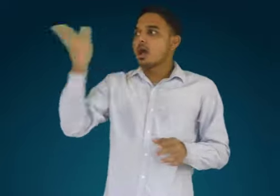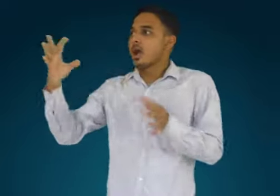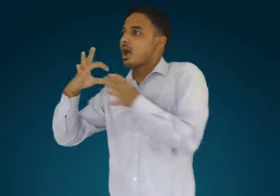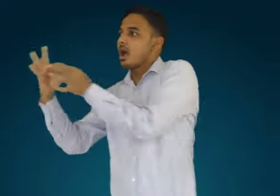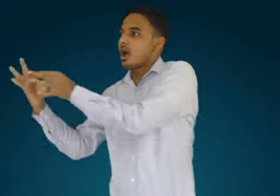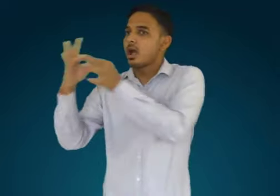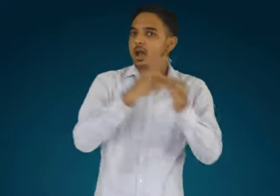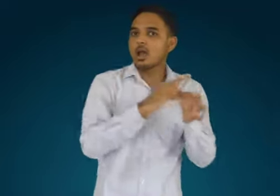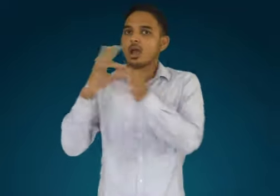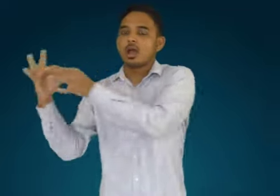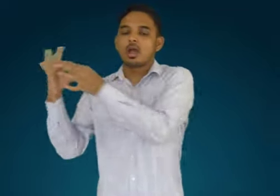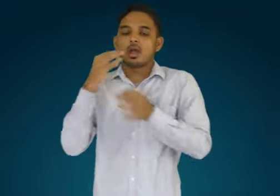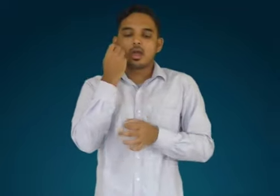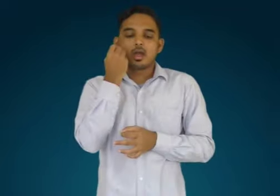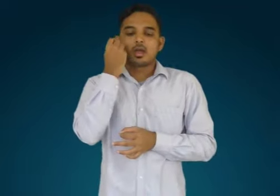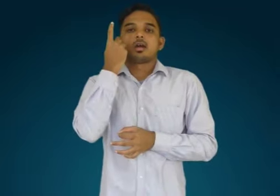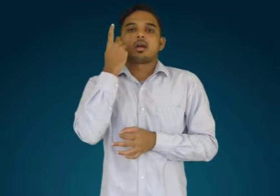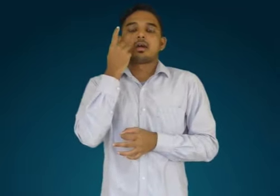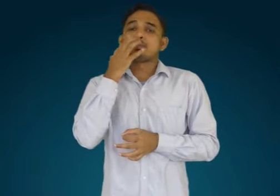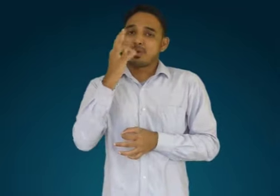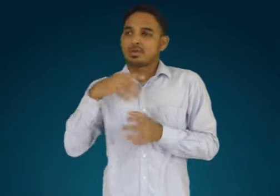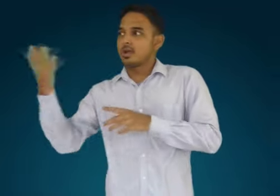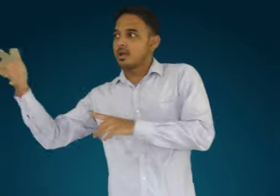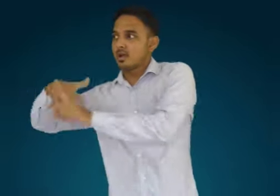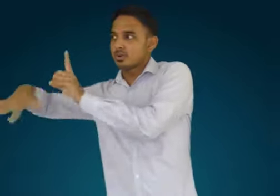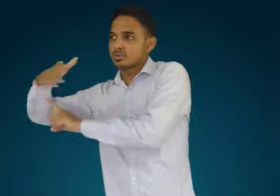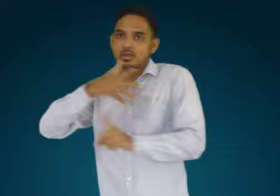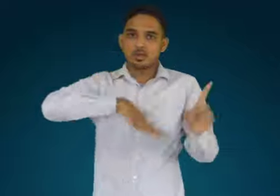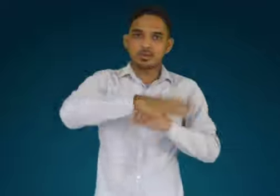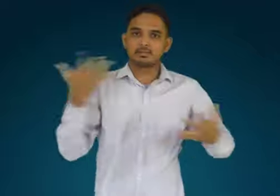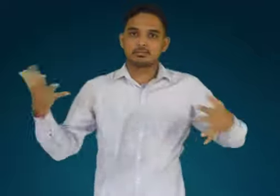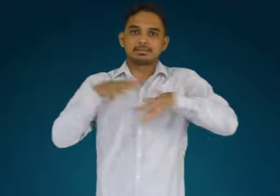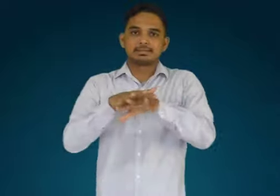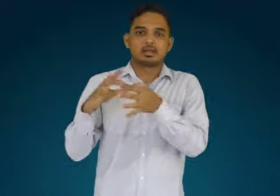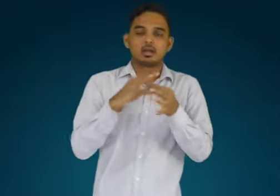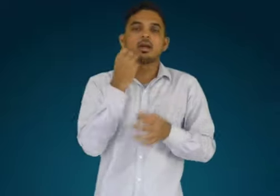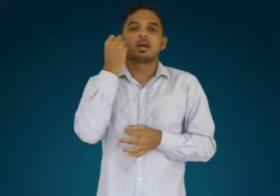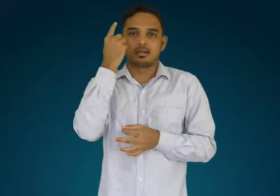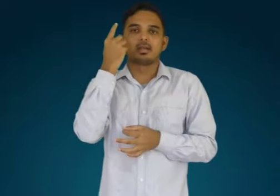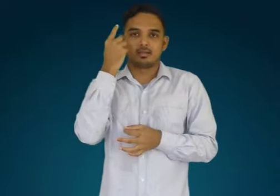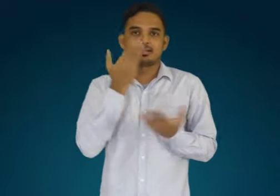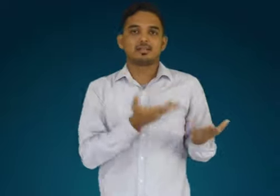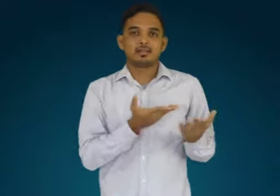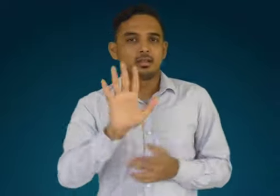outdoor visits reinforce the classroom learning connecting the lessons to real life examples is critical for conceptual